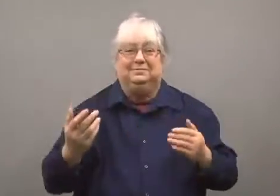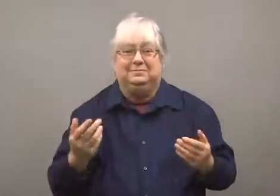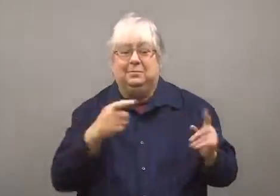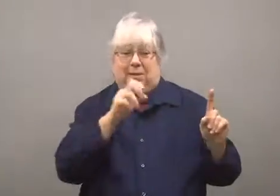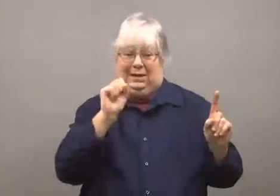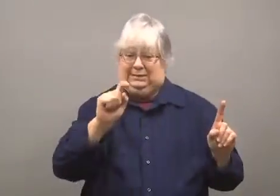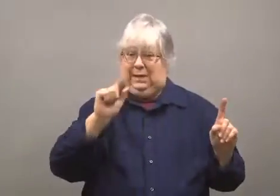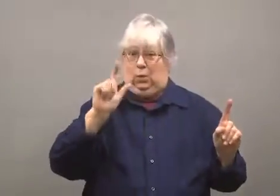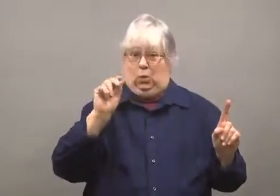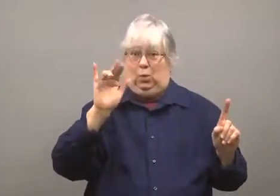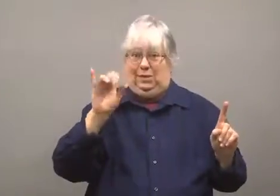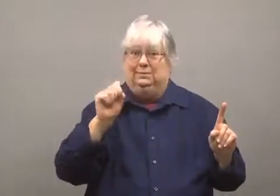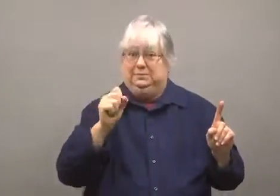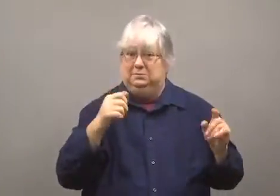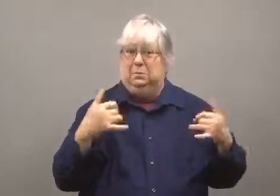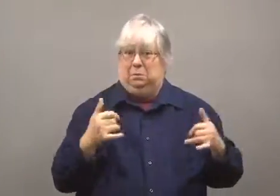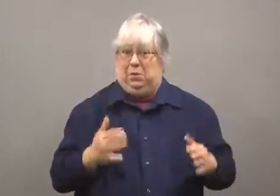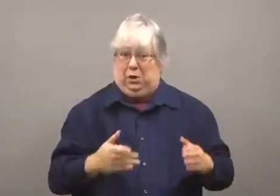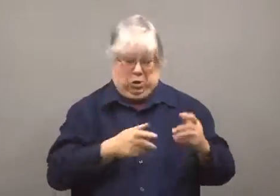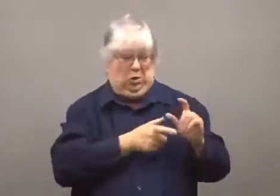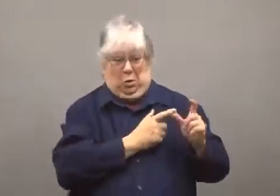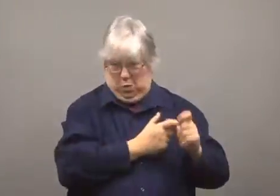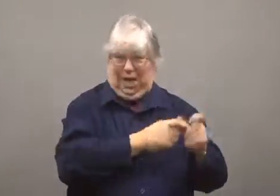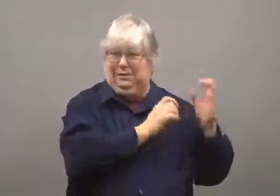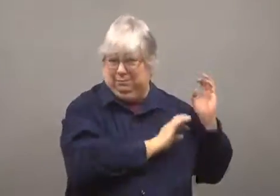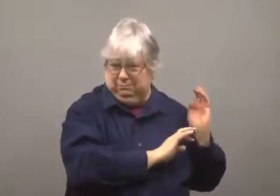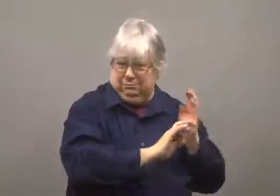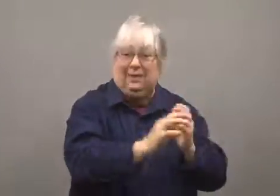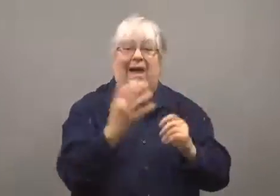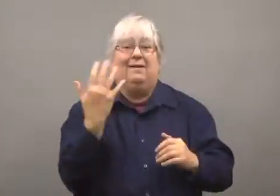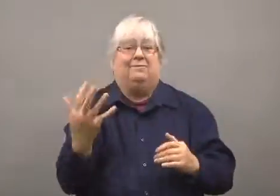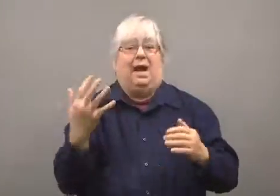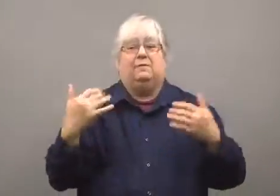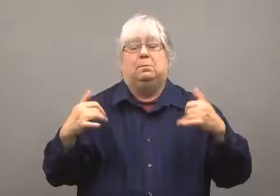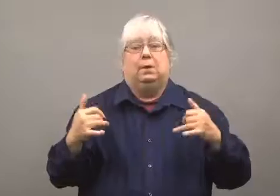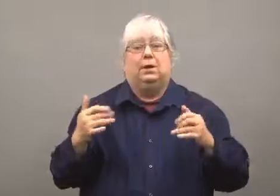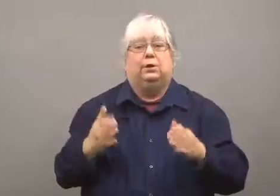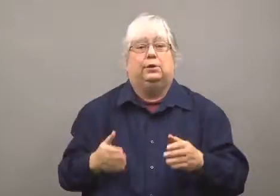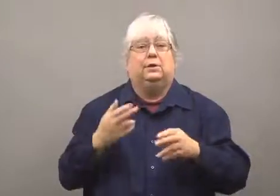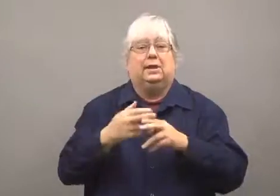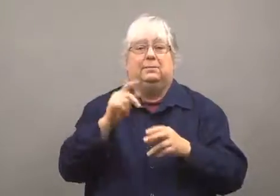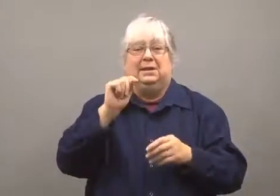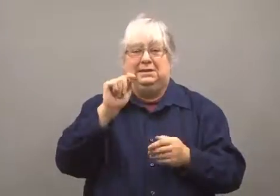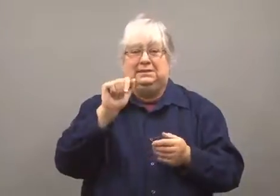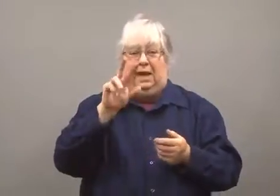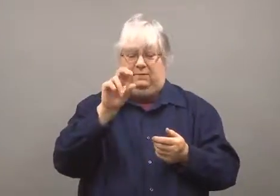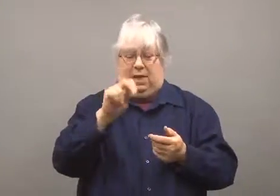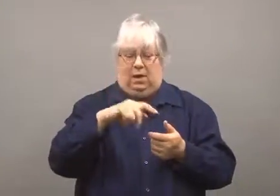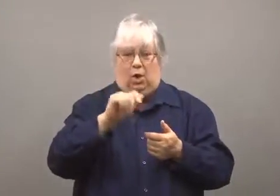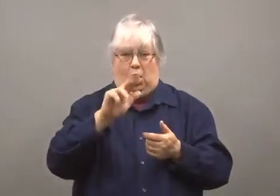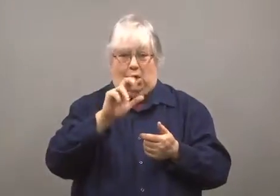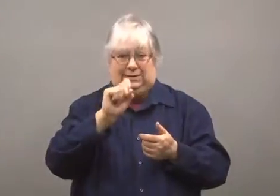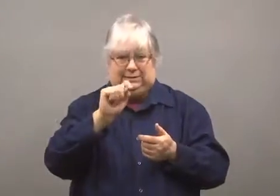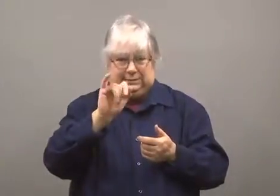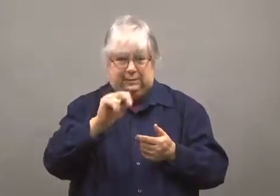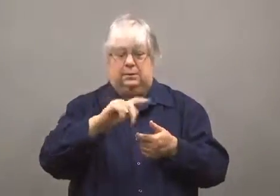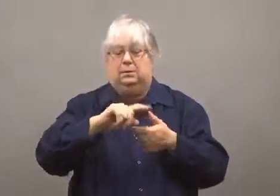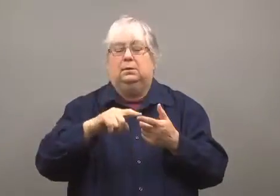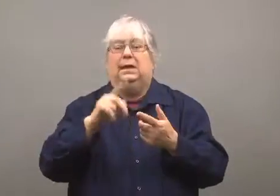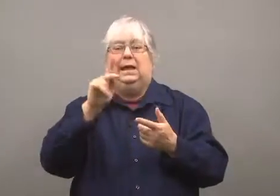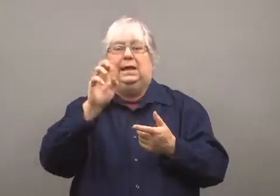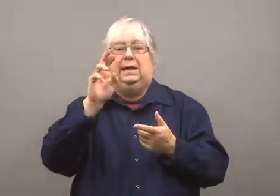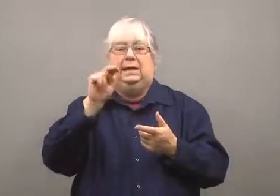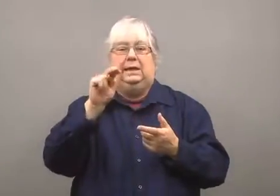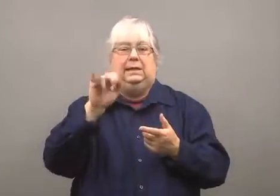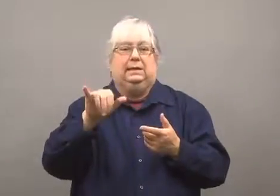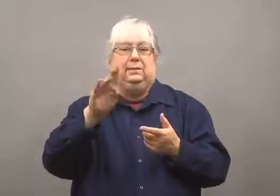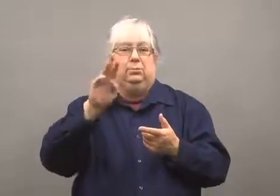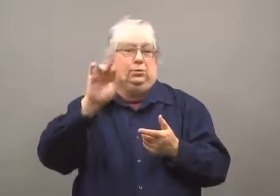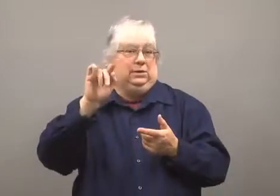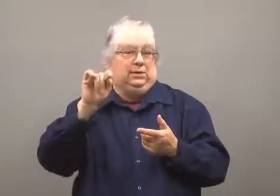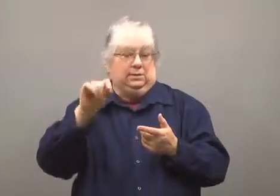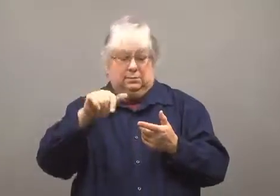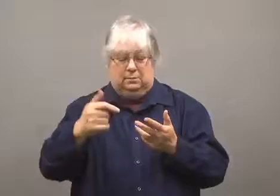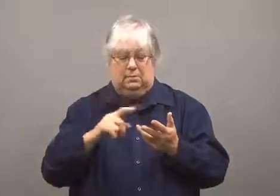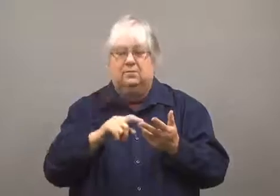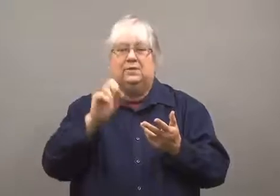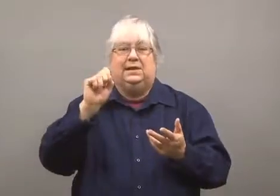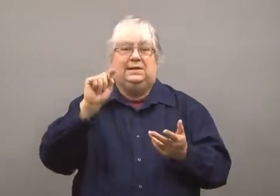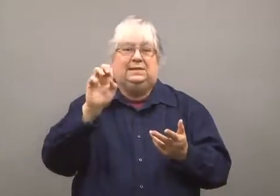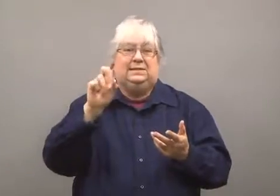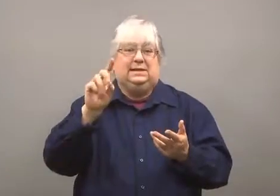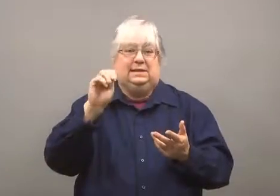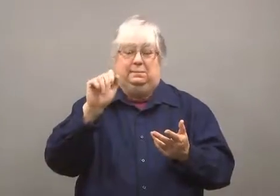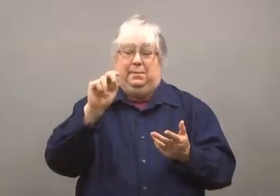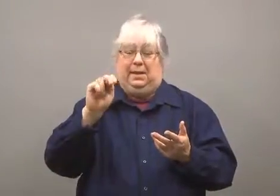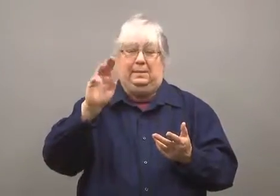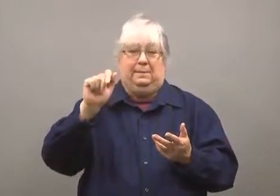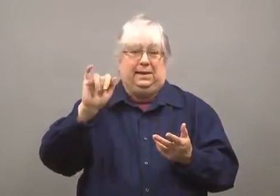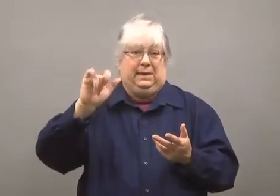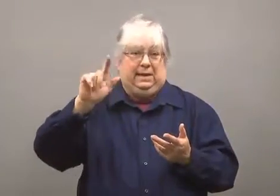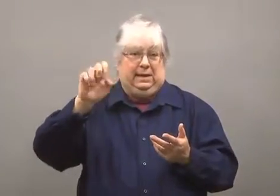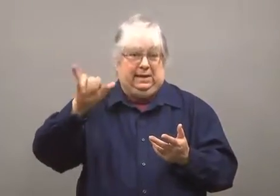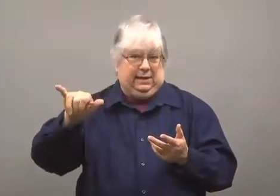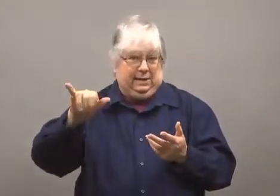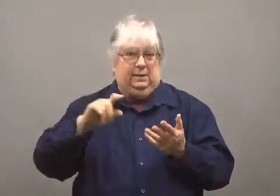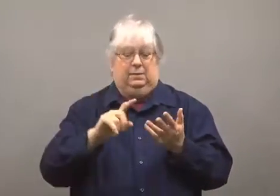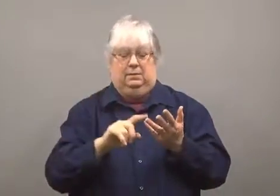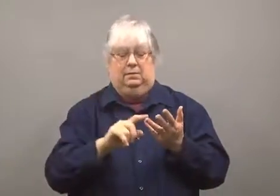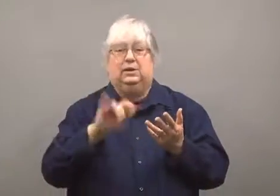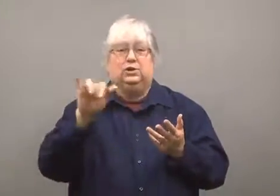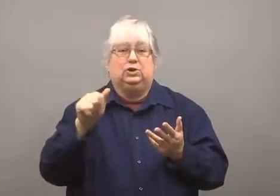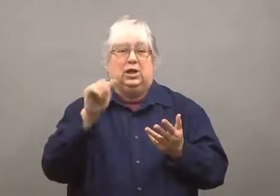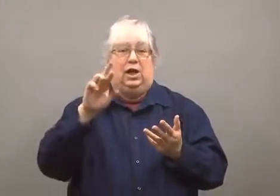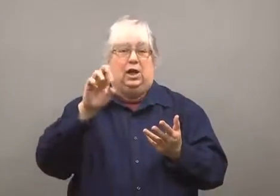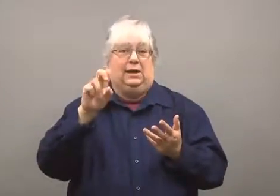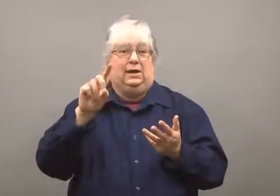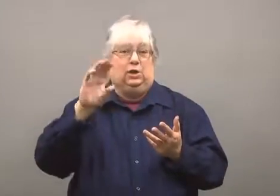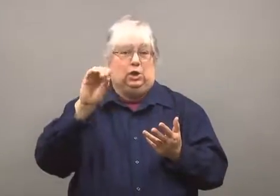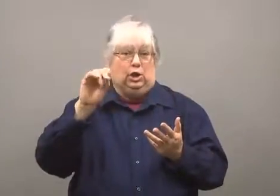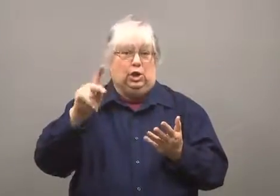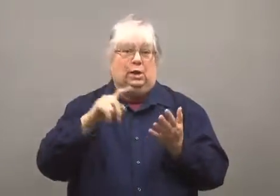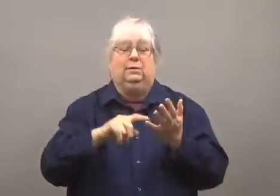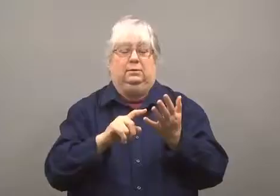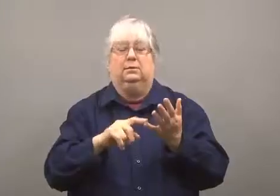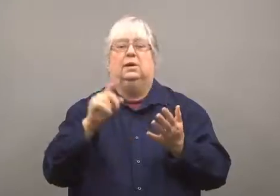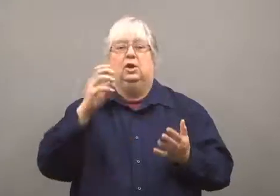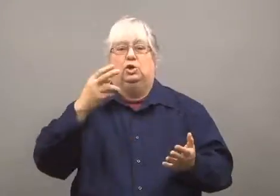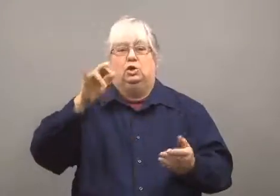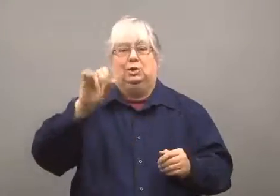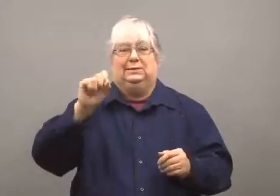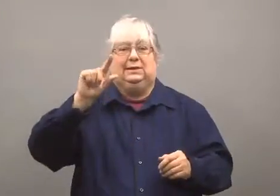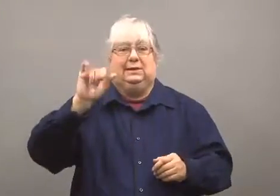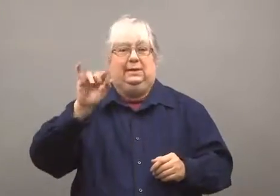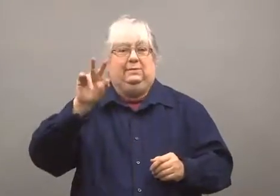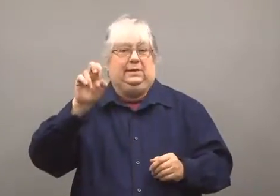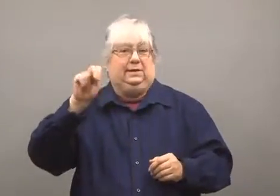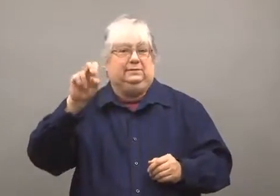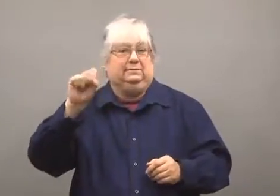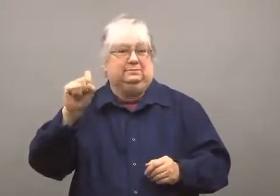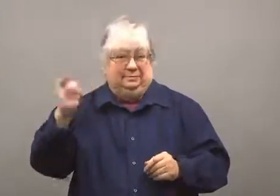When the Rams' players ran out, five players, Tavon Austin, Kenny Britt, Stedman Bailey,